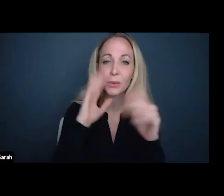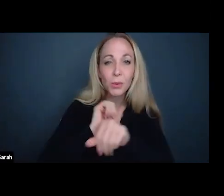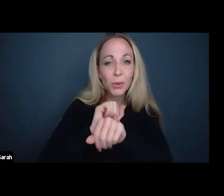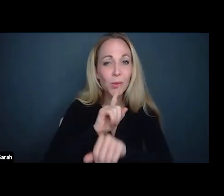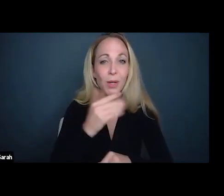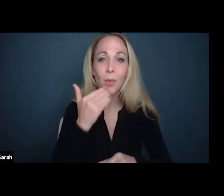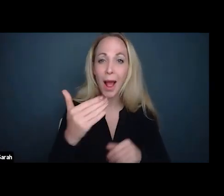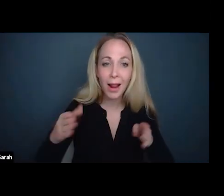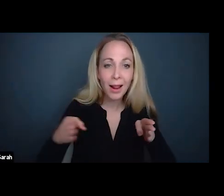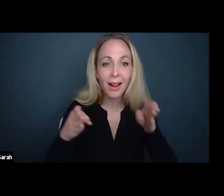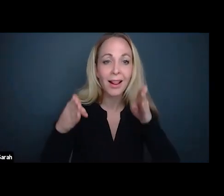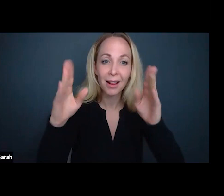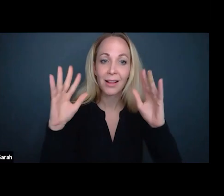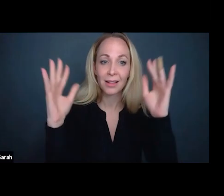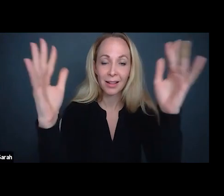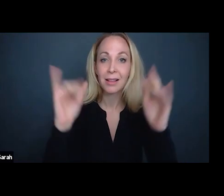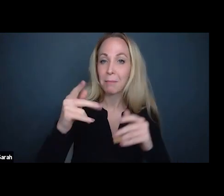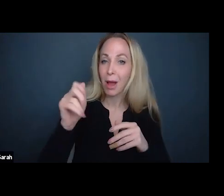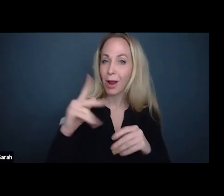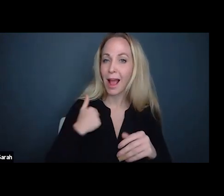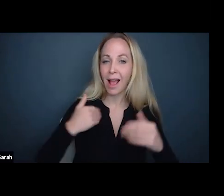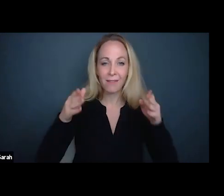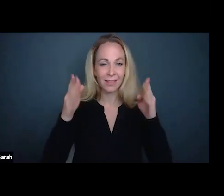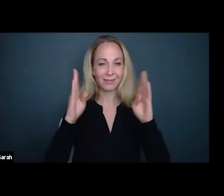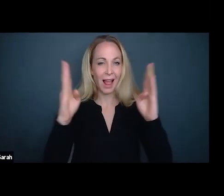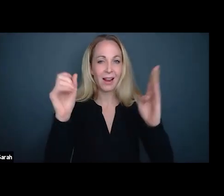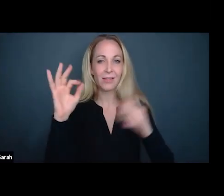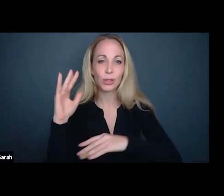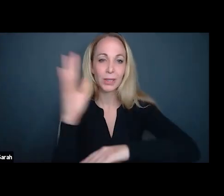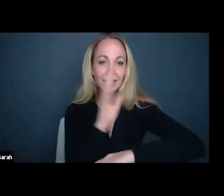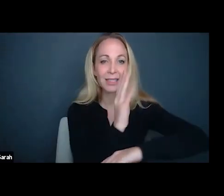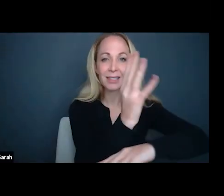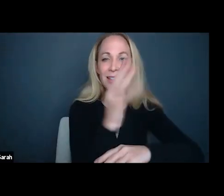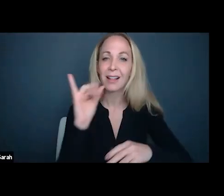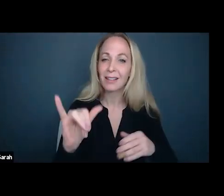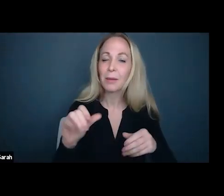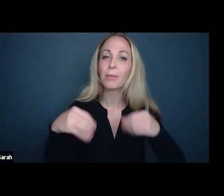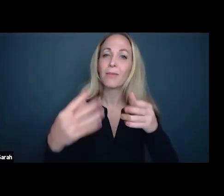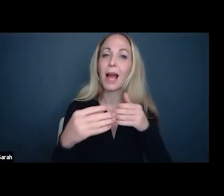And this park has some lines of trees too, in addition to the light posts.